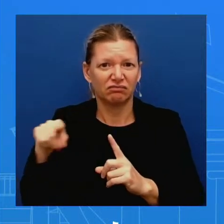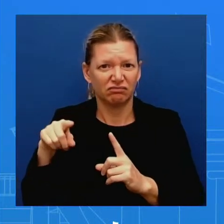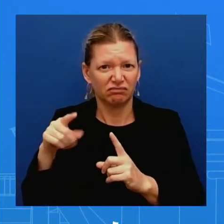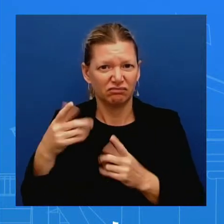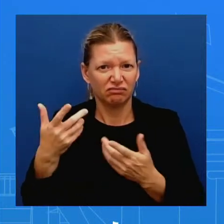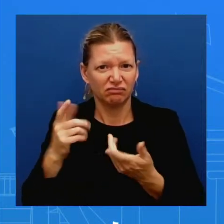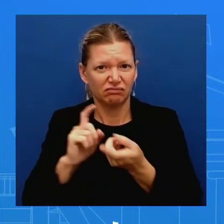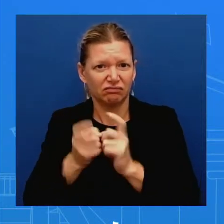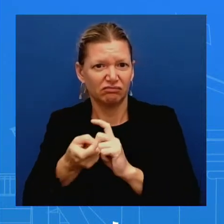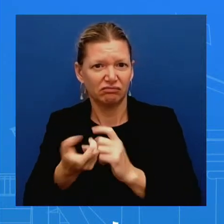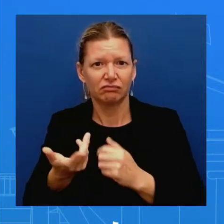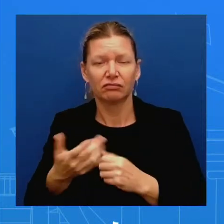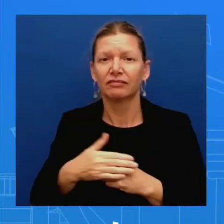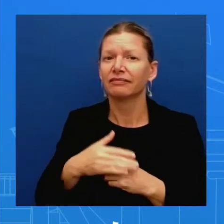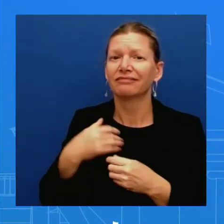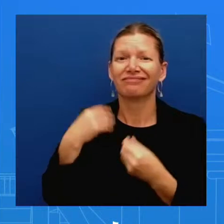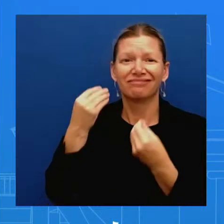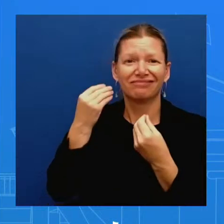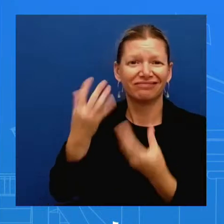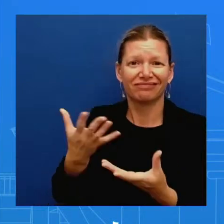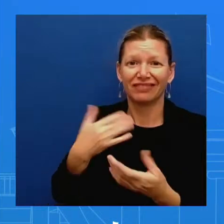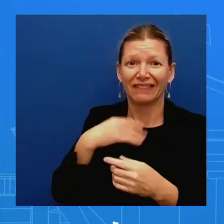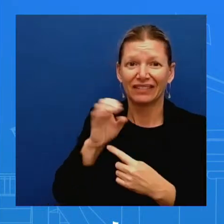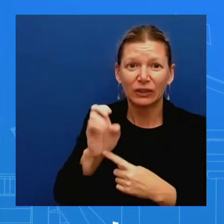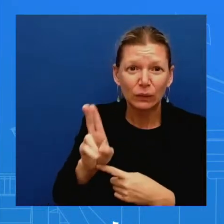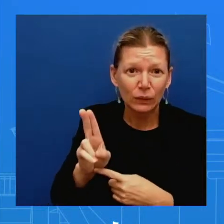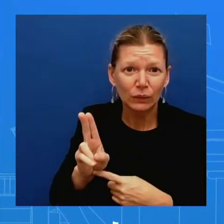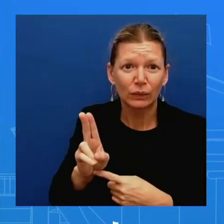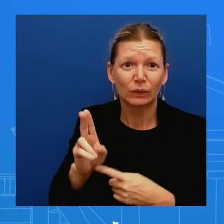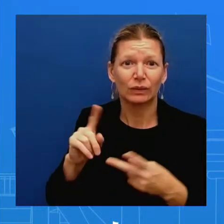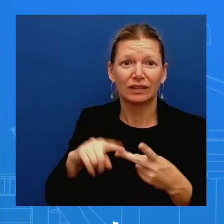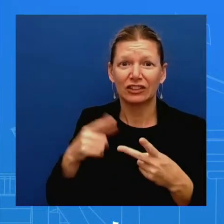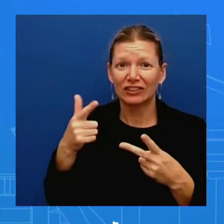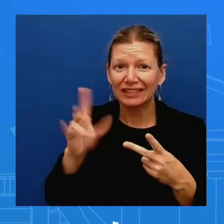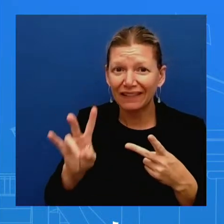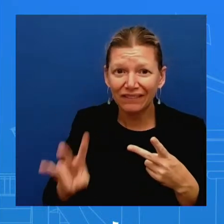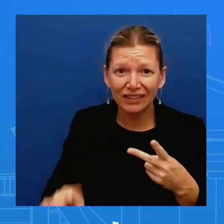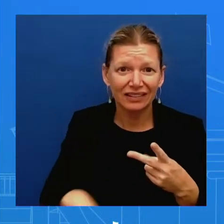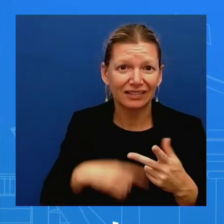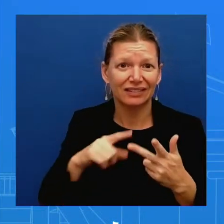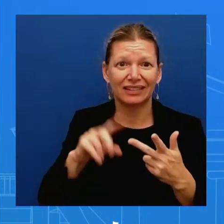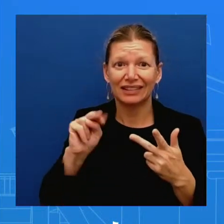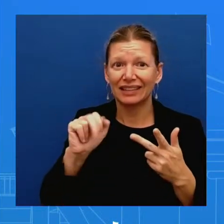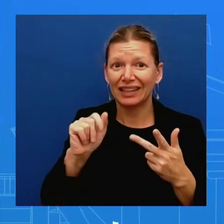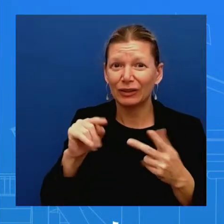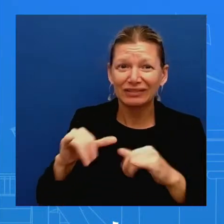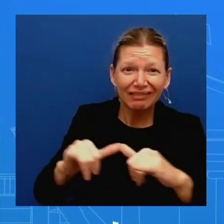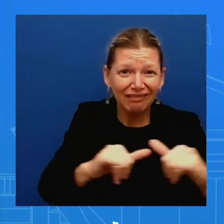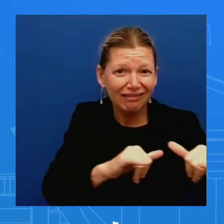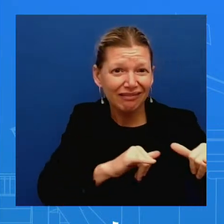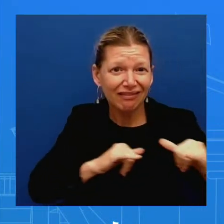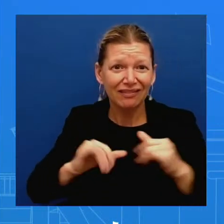which is we're going to protect -- or continue to help Ukraine defend itself, you know, that says a lot.